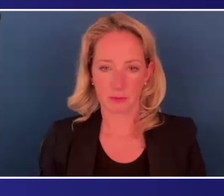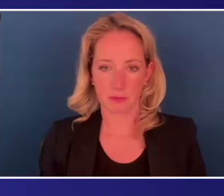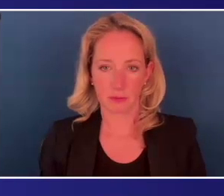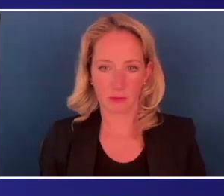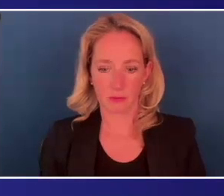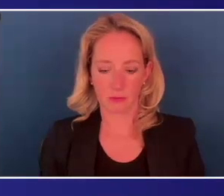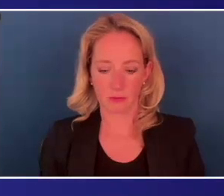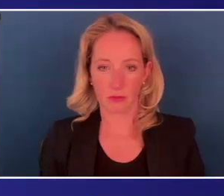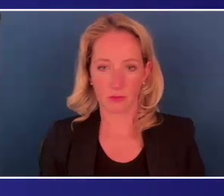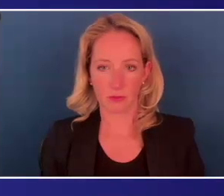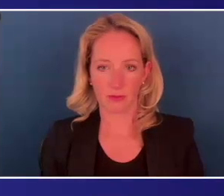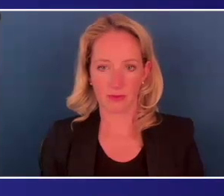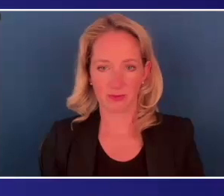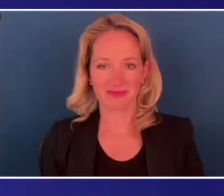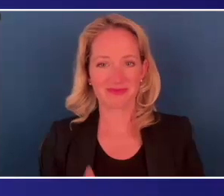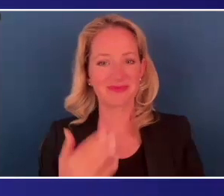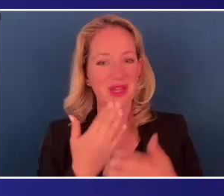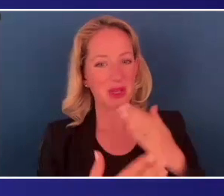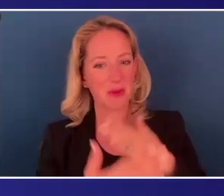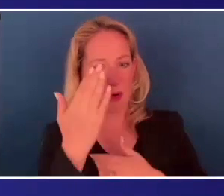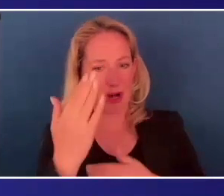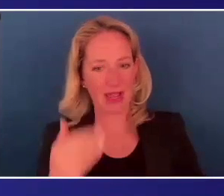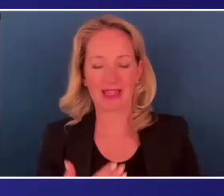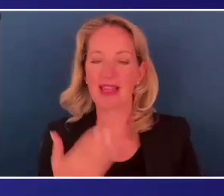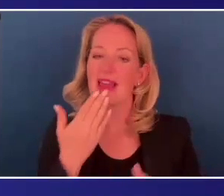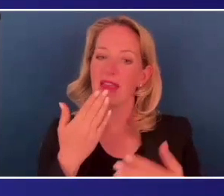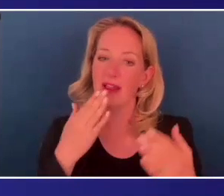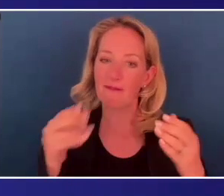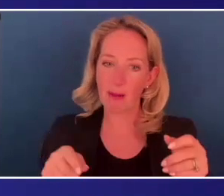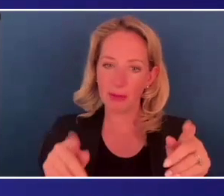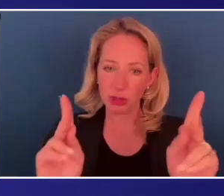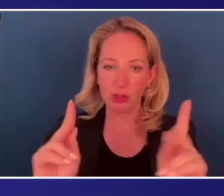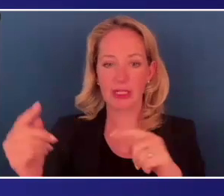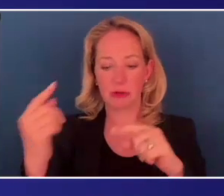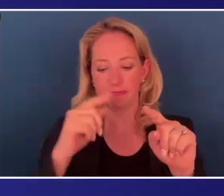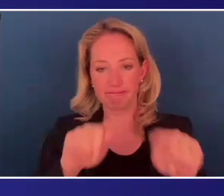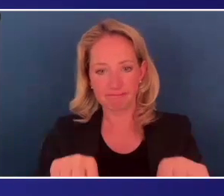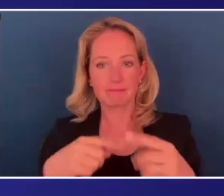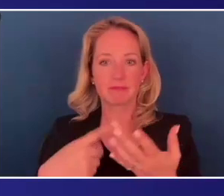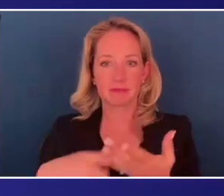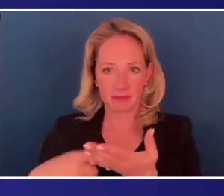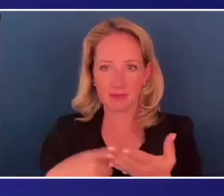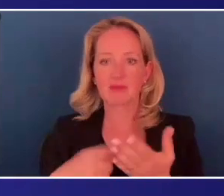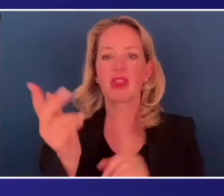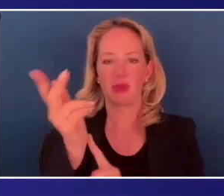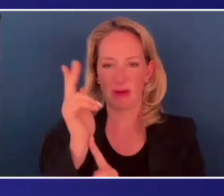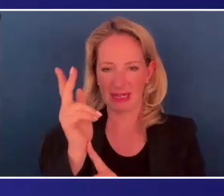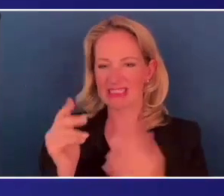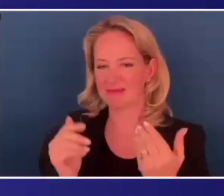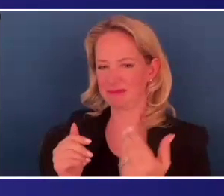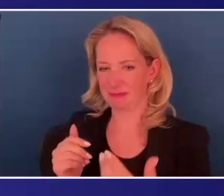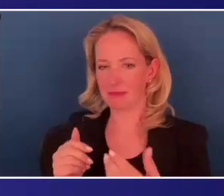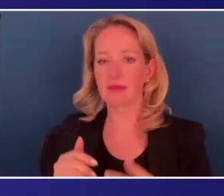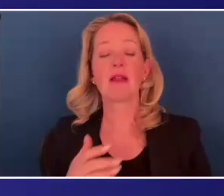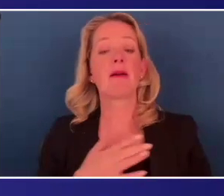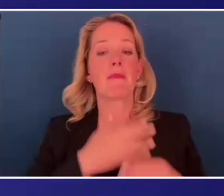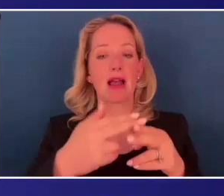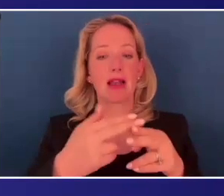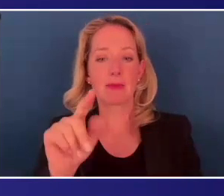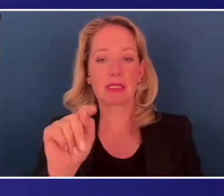Good morning. Thank you for the opportunity to come in address you today. My name is Tamara Murphy.